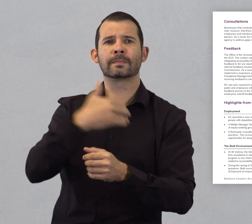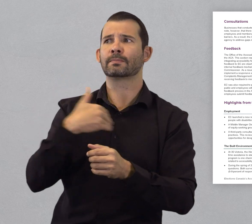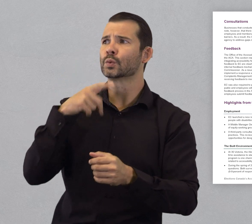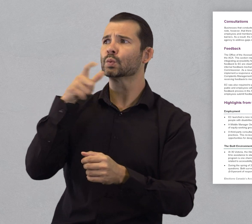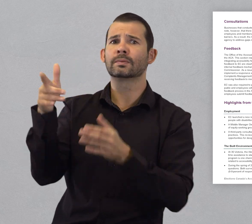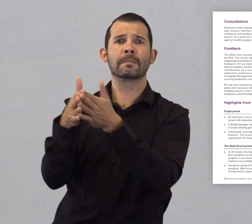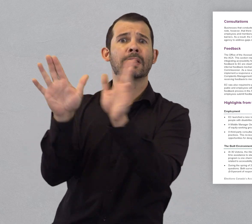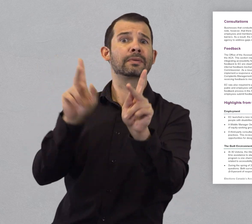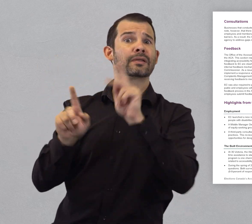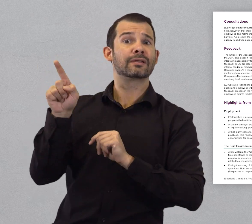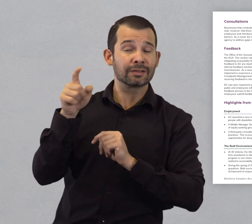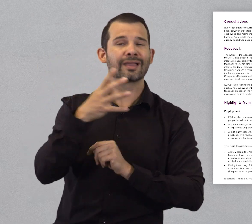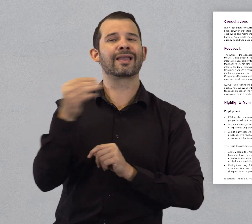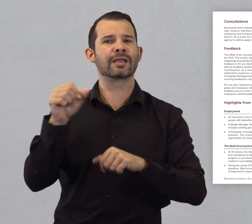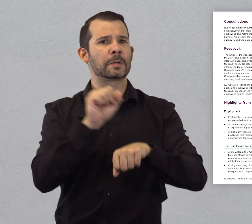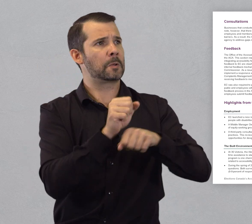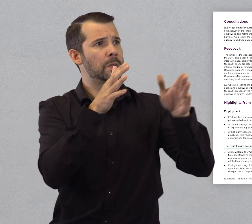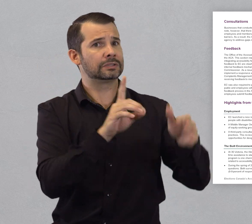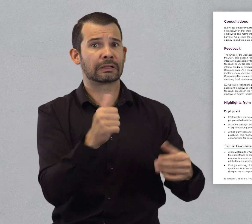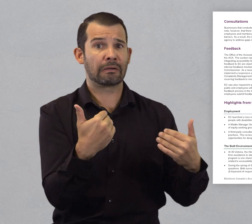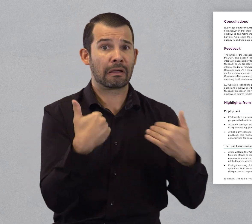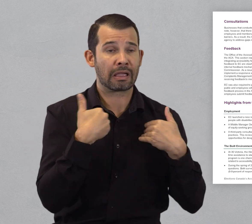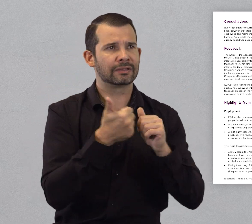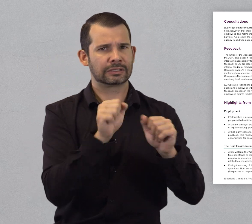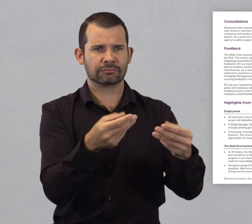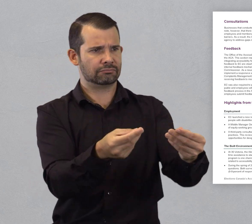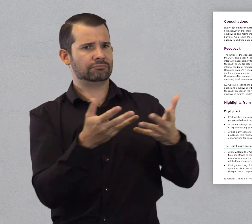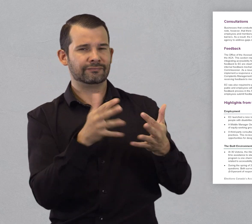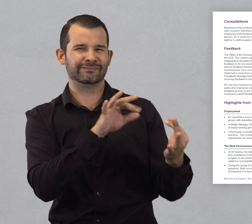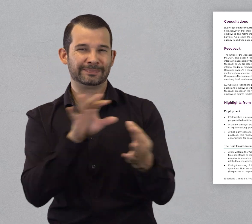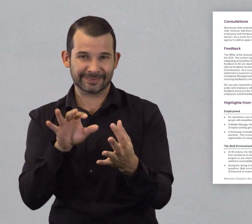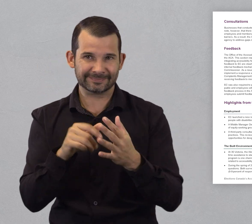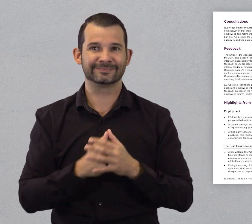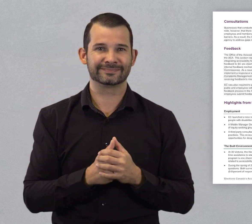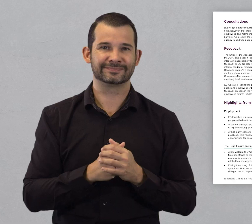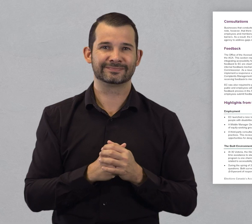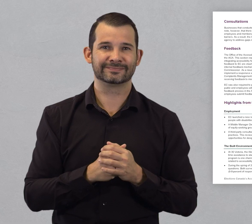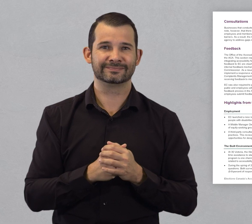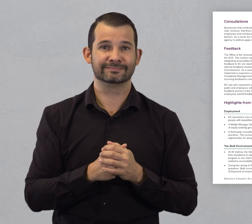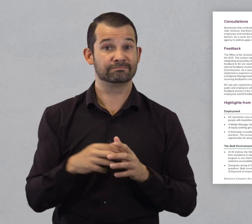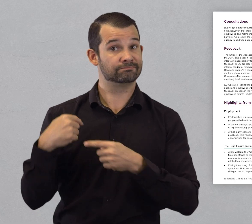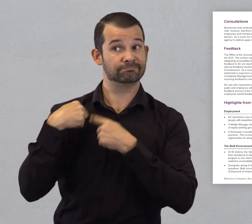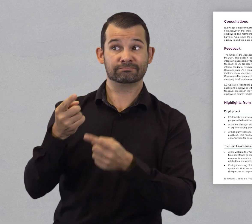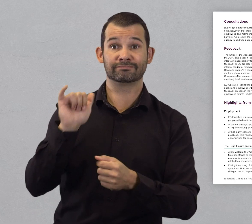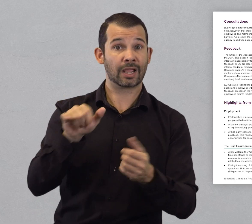of the public and employees with disabilities to provide feedback. Since the inspection,